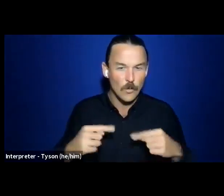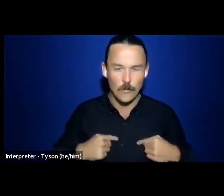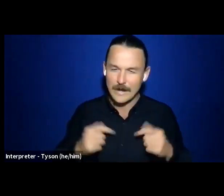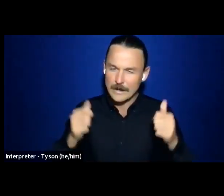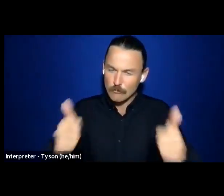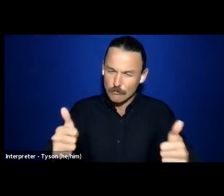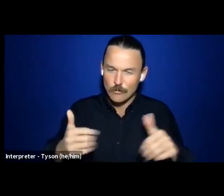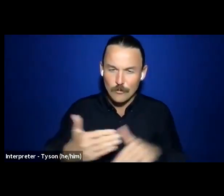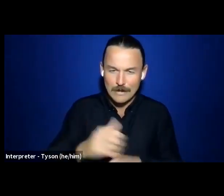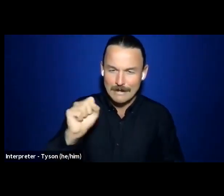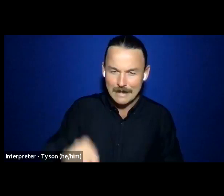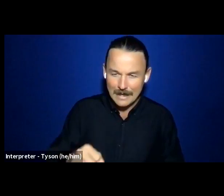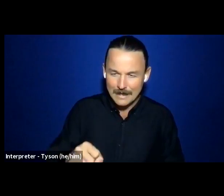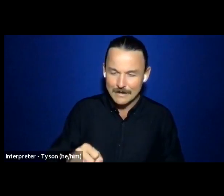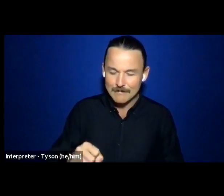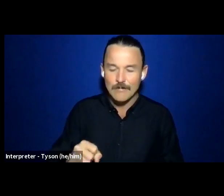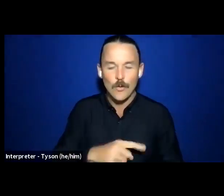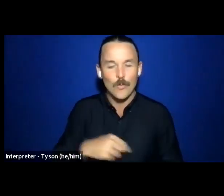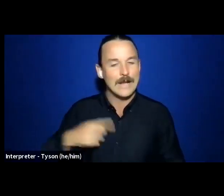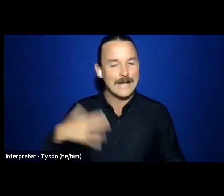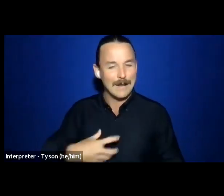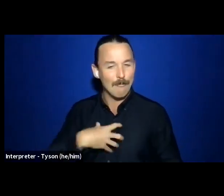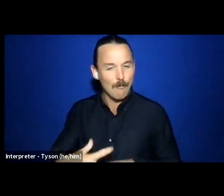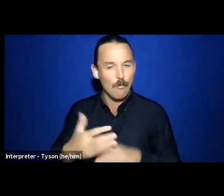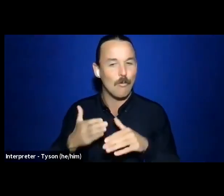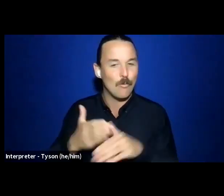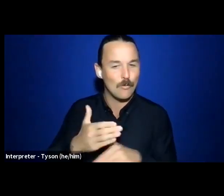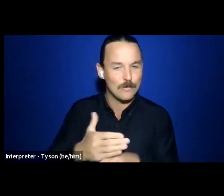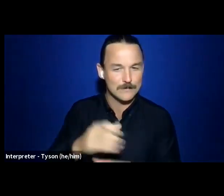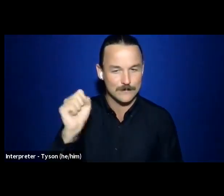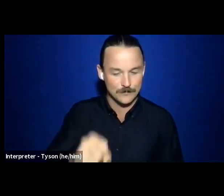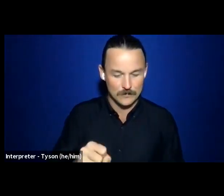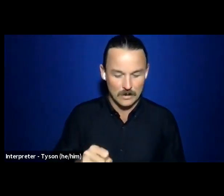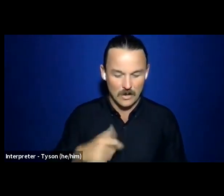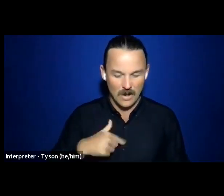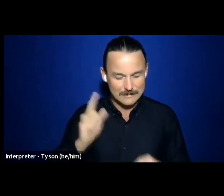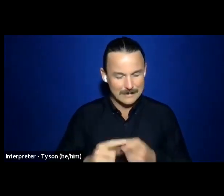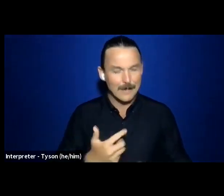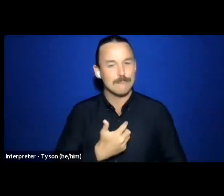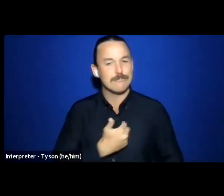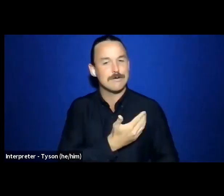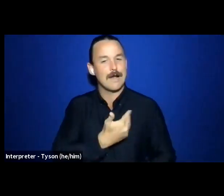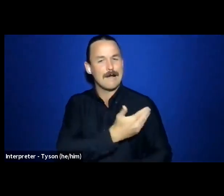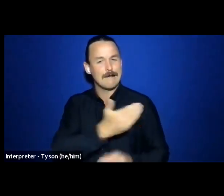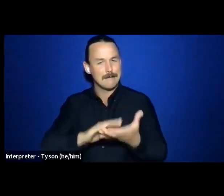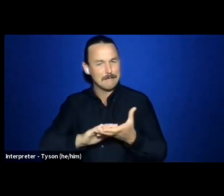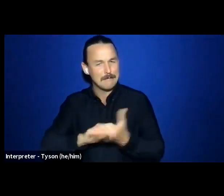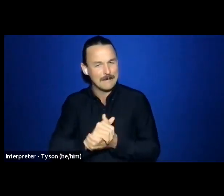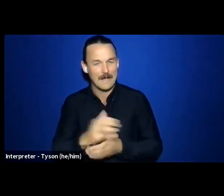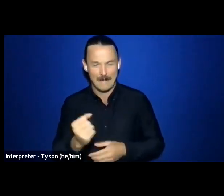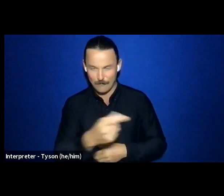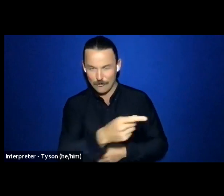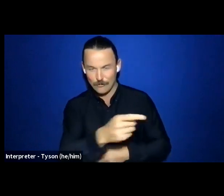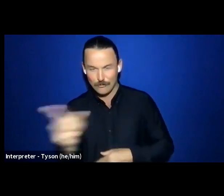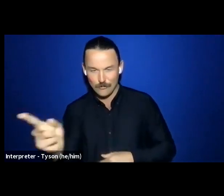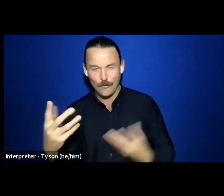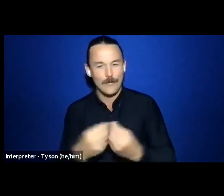there's a lot of work, but we also do it well. will. So while there's still more work while there's still more work to do on so. so proud and pleased that so proud and pleased that we have you in our core.